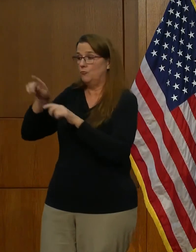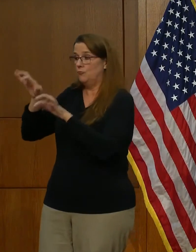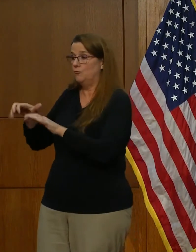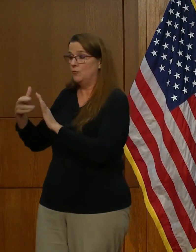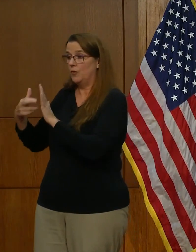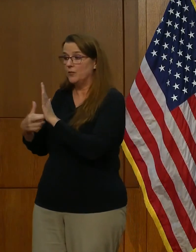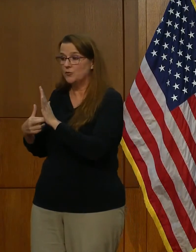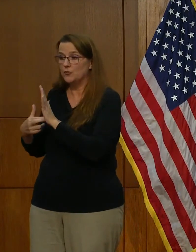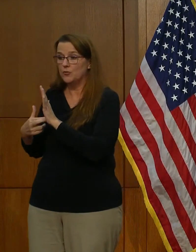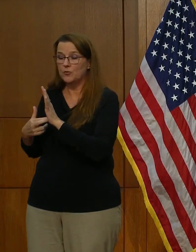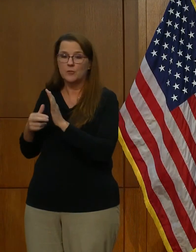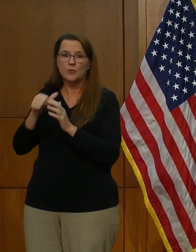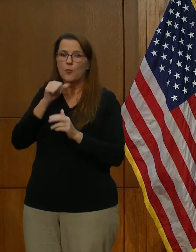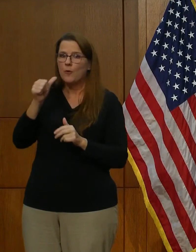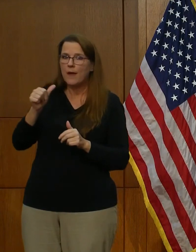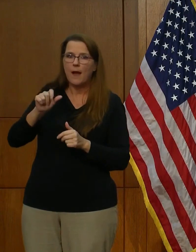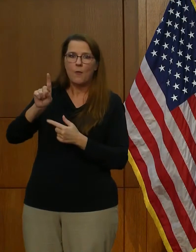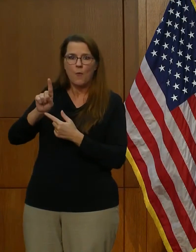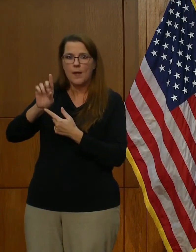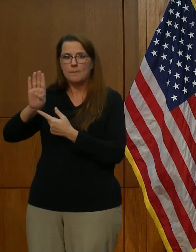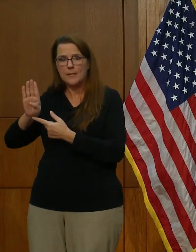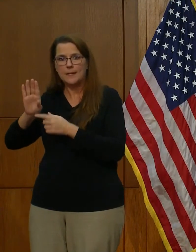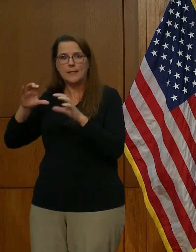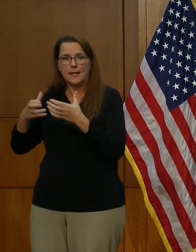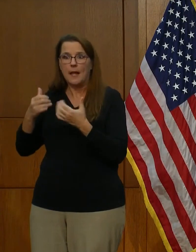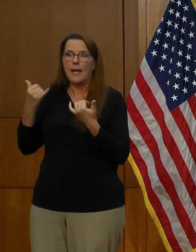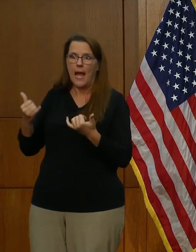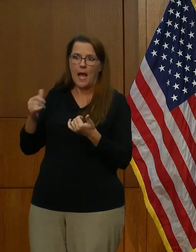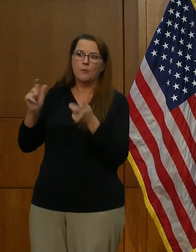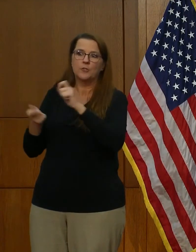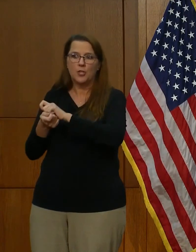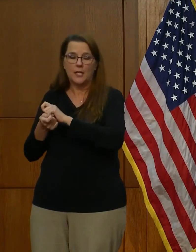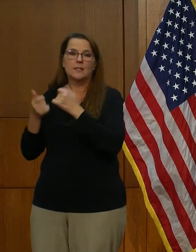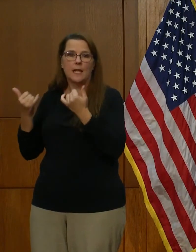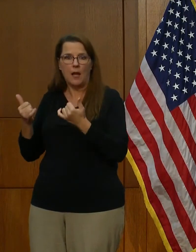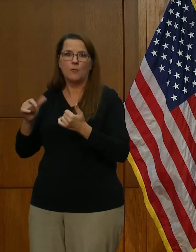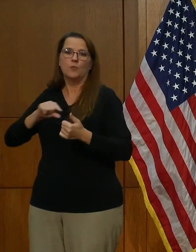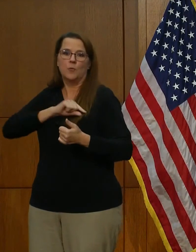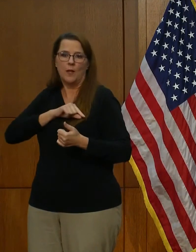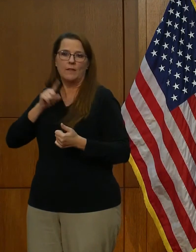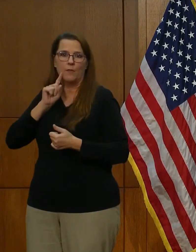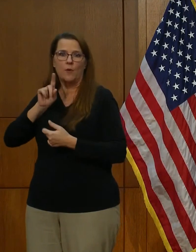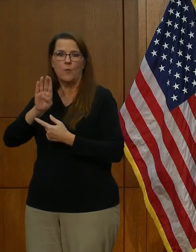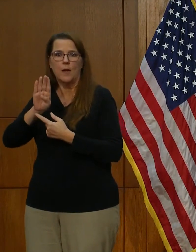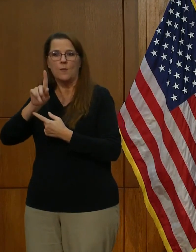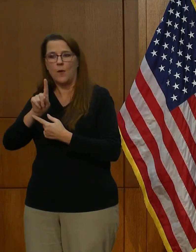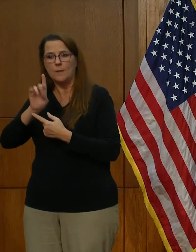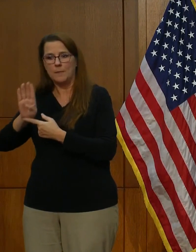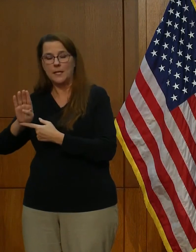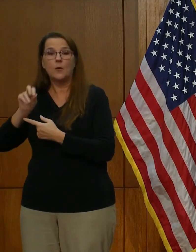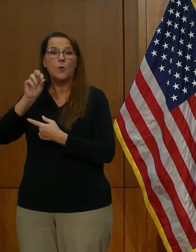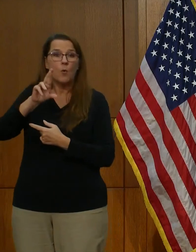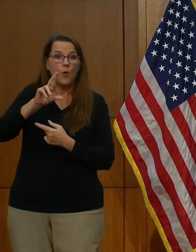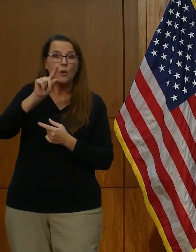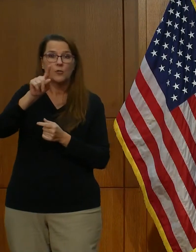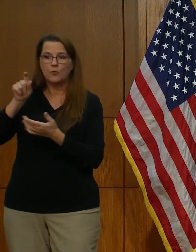YOU AT THE TIME THAT YOU REGISTERED. YOU DIDN'T FALL INTO A ONE BE QUALIFYING